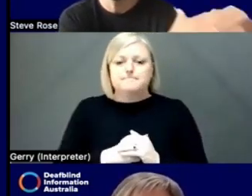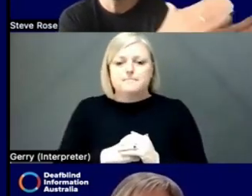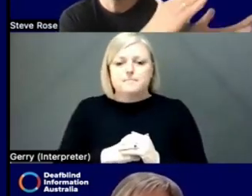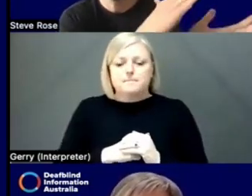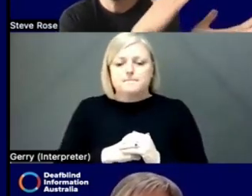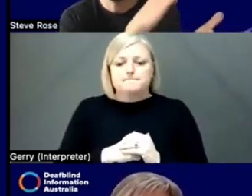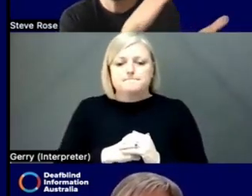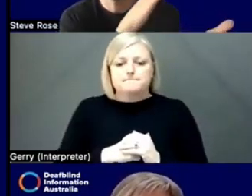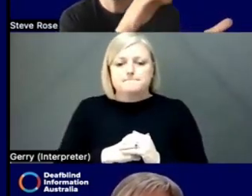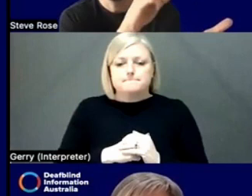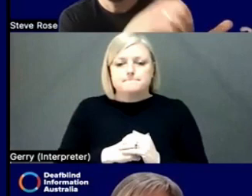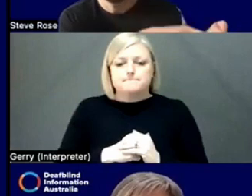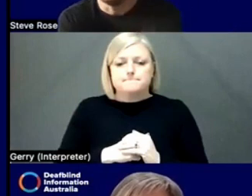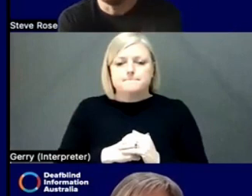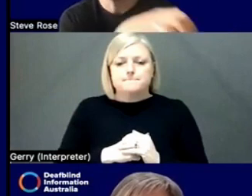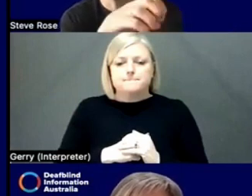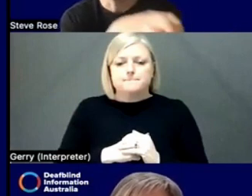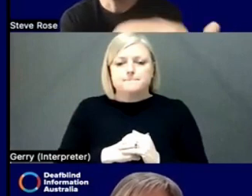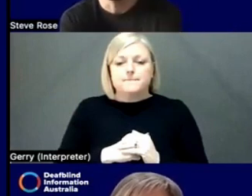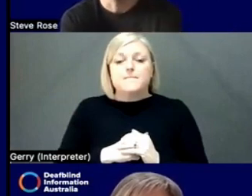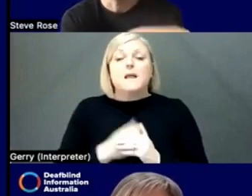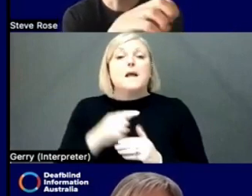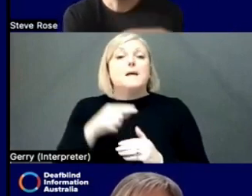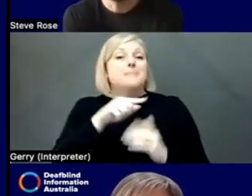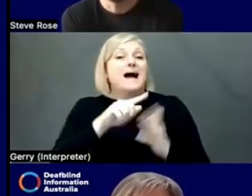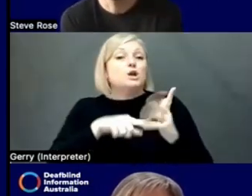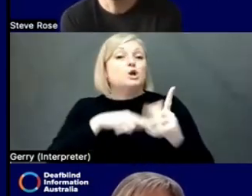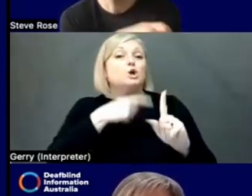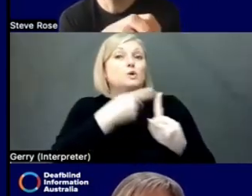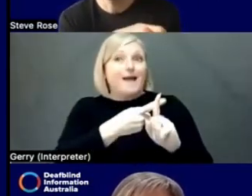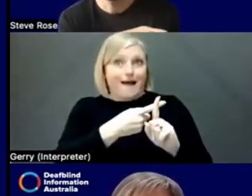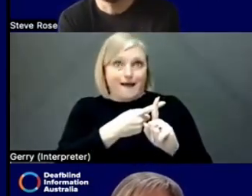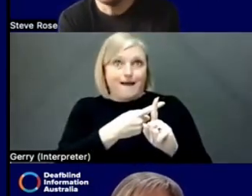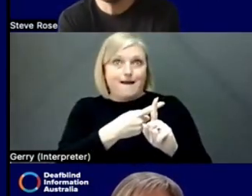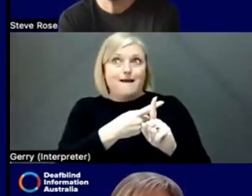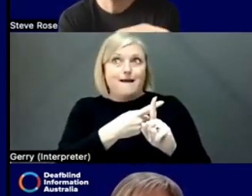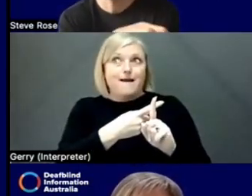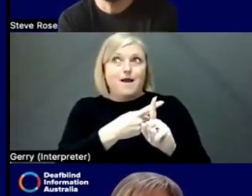Whereas in the UK we adopted for, well actually, let's just try and get something really practical and